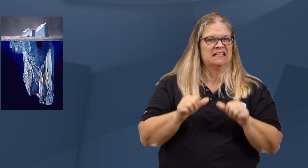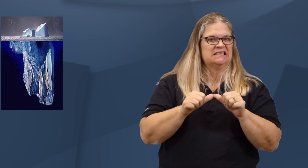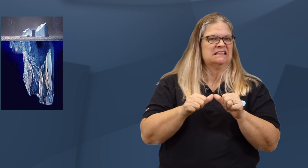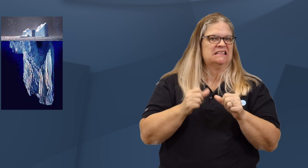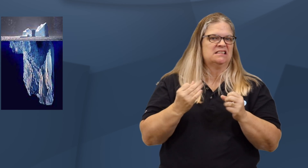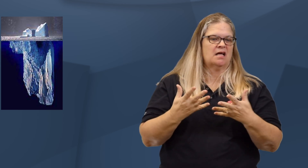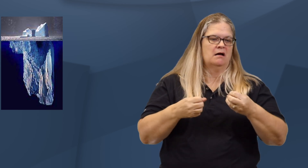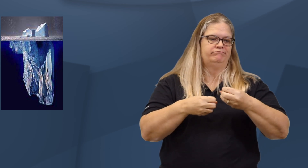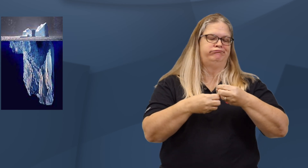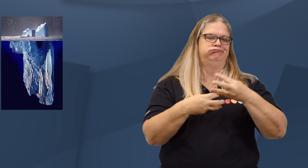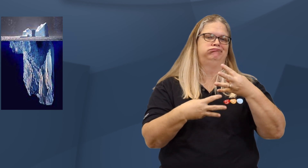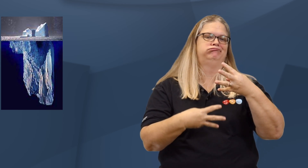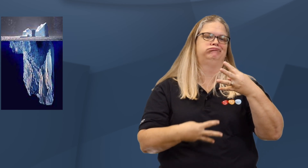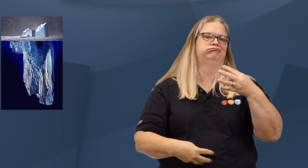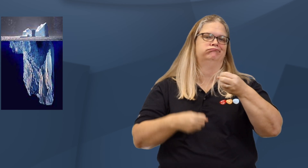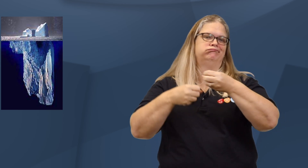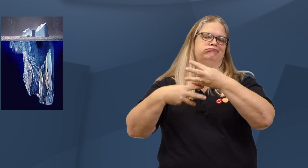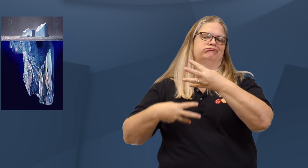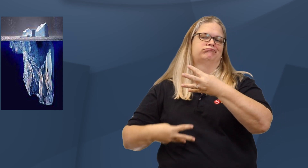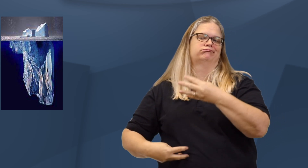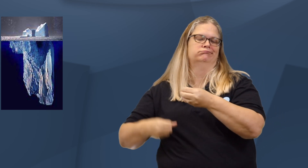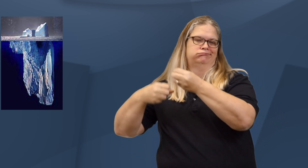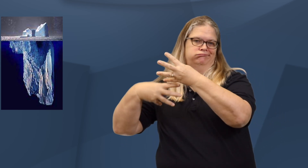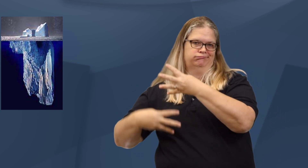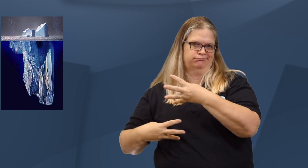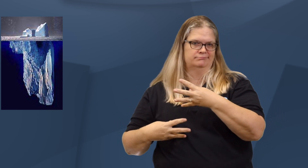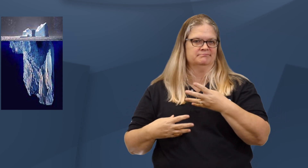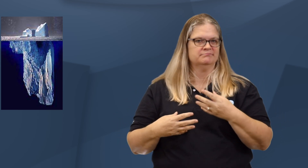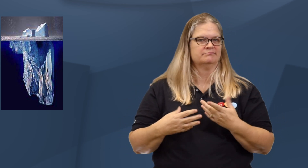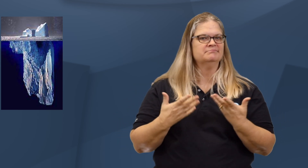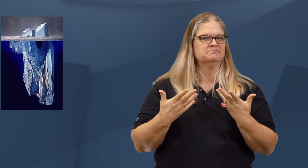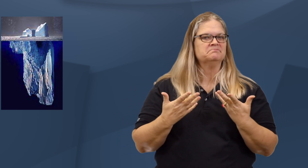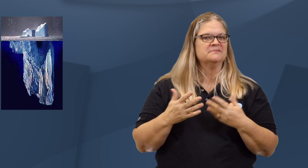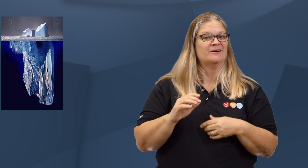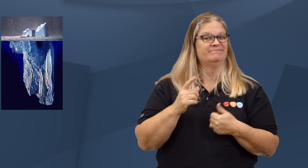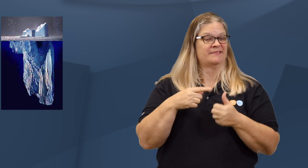That includes a whole host of items.